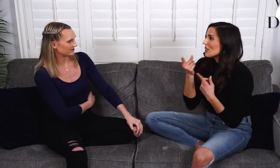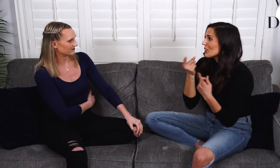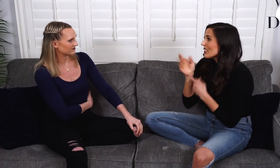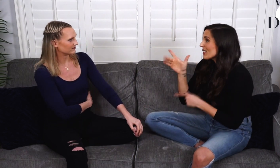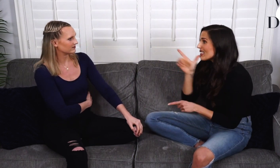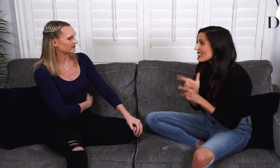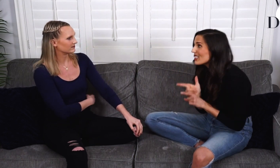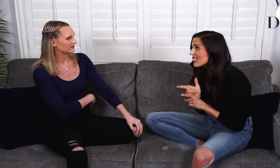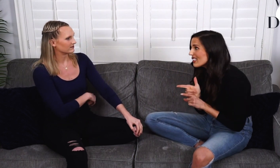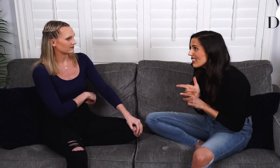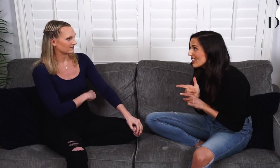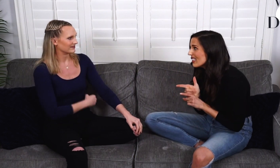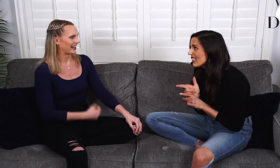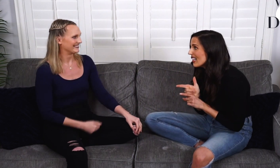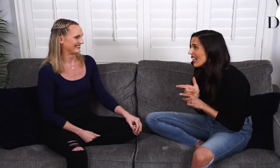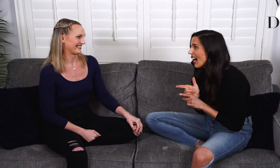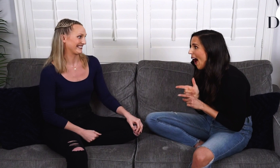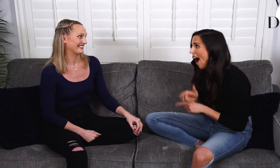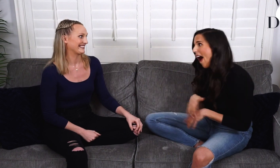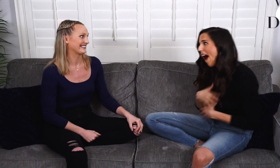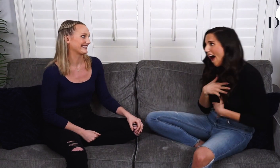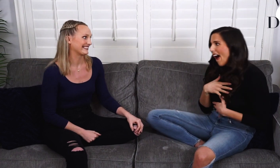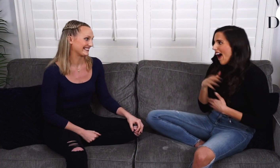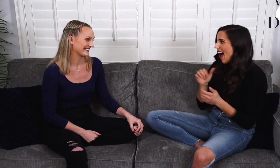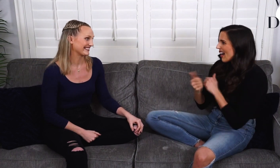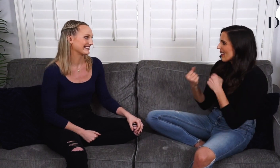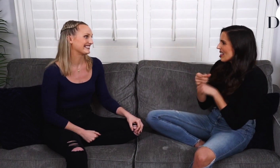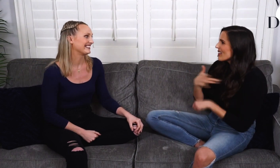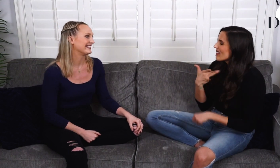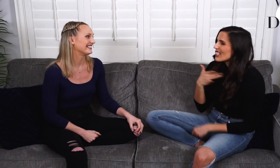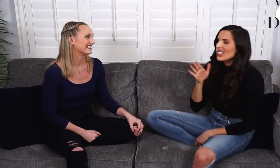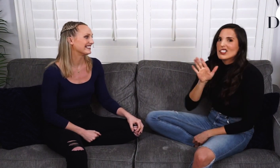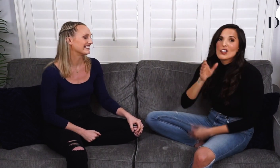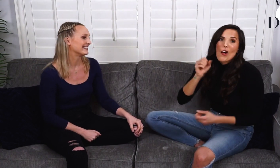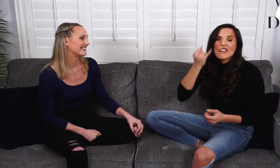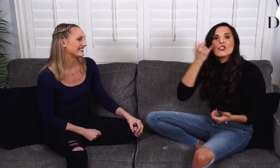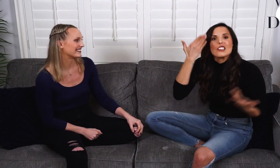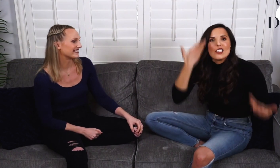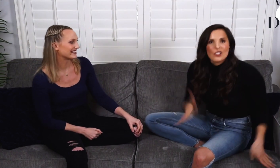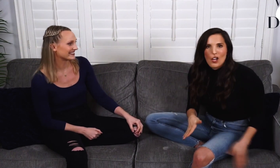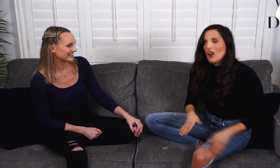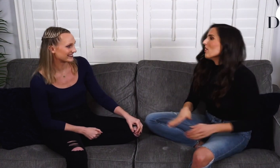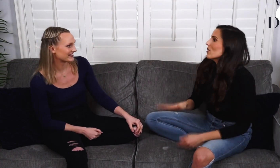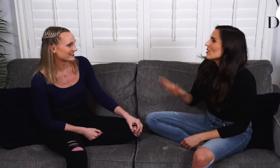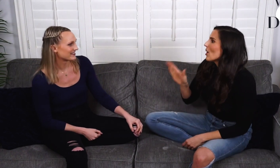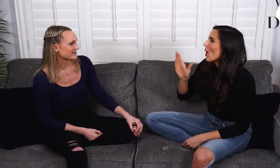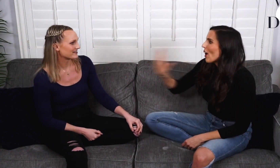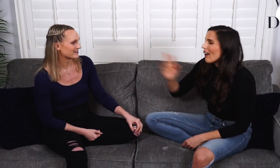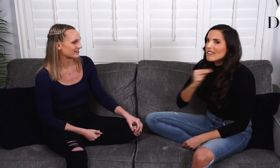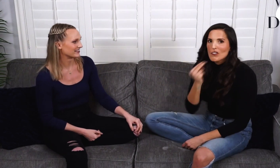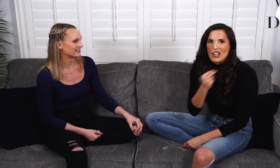we recruited your sister! How did that make you feel? So for you listeners, if you didn't know,